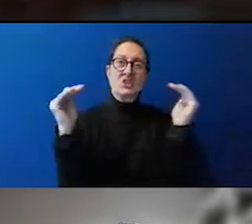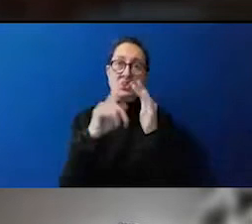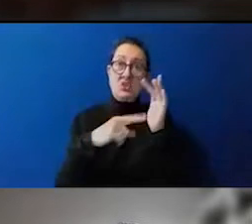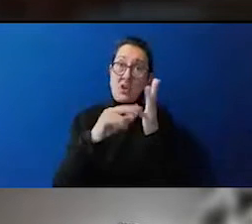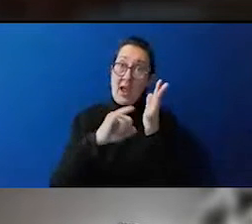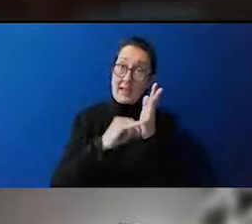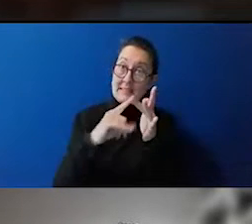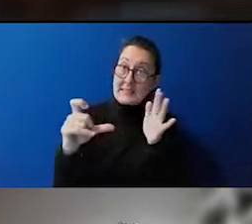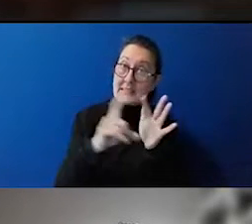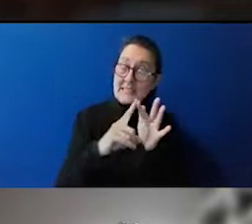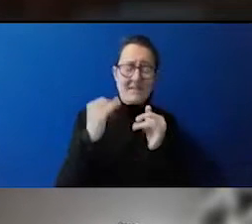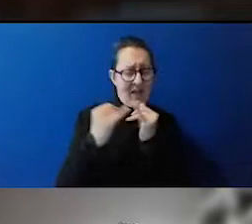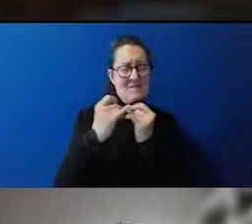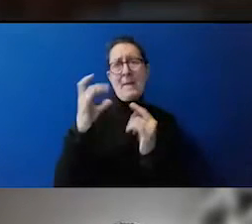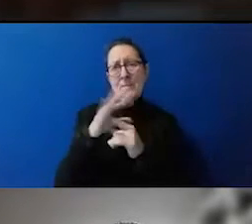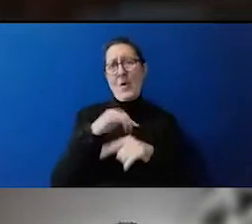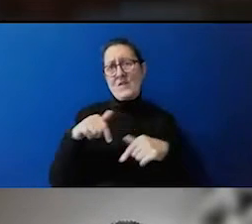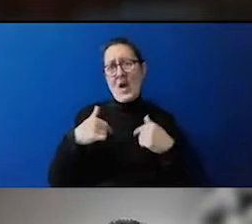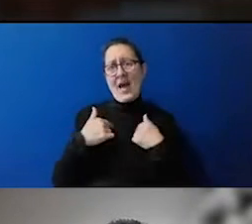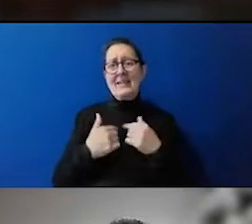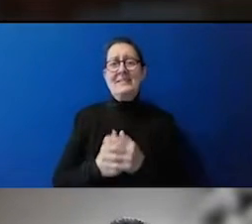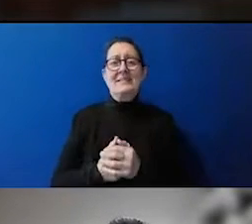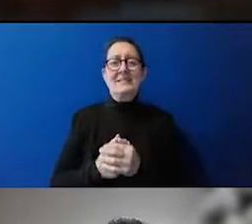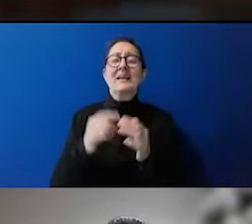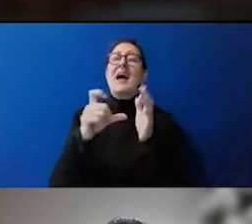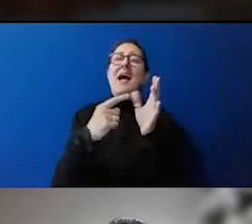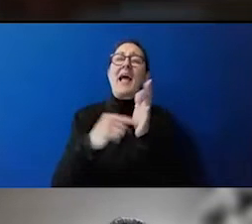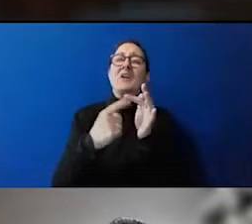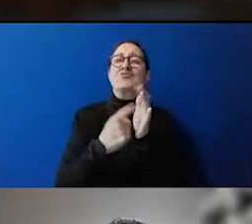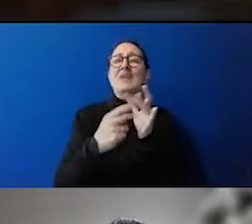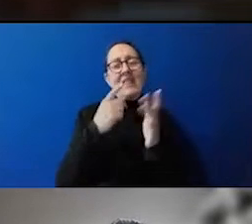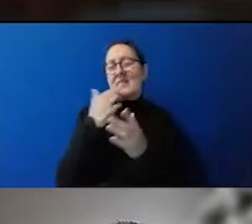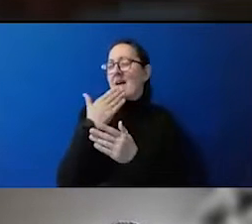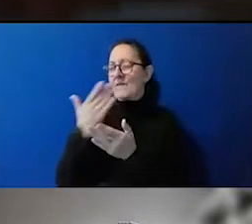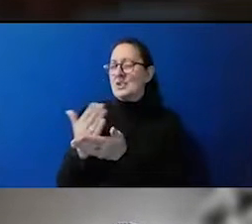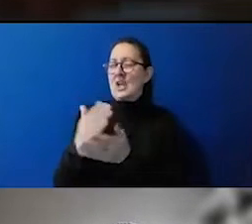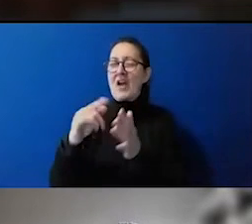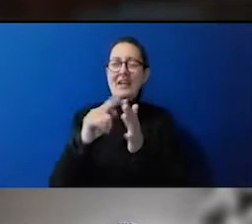thank you so much for sharing that Cy um what we'll do now is we'll move on to um each